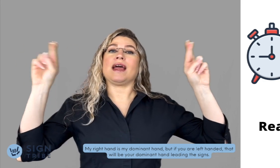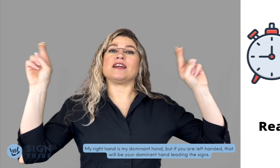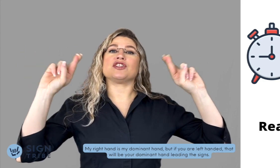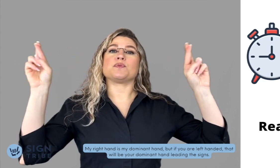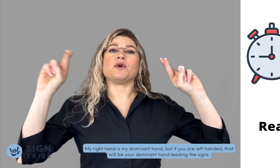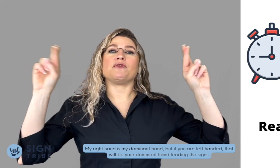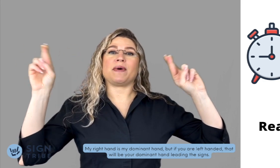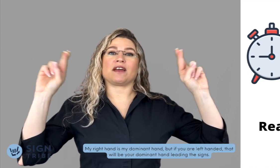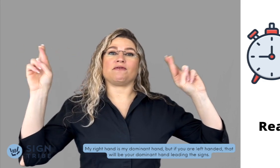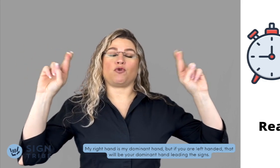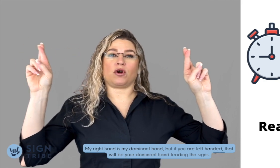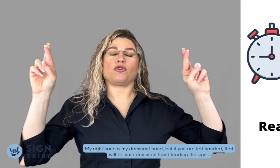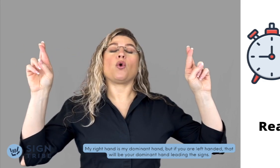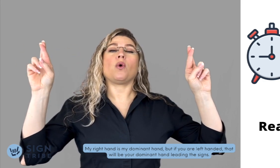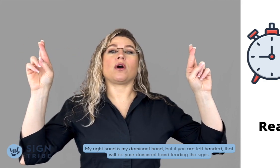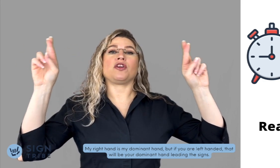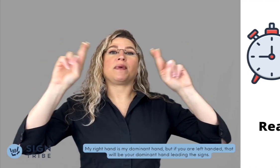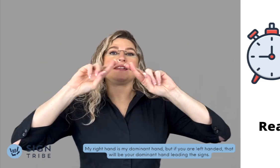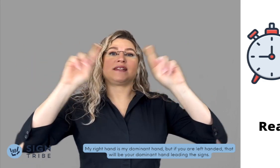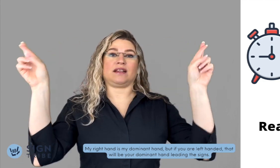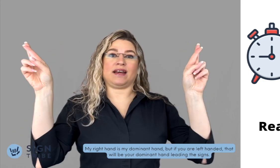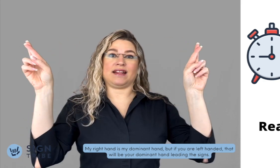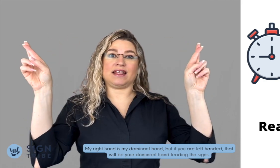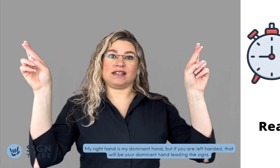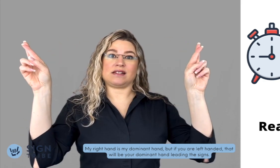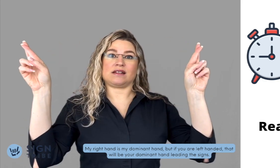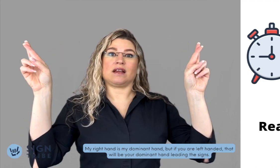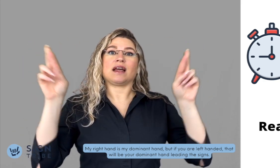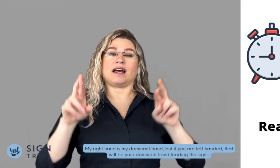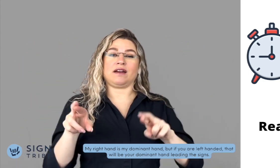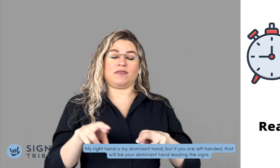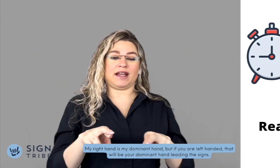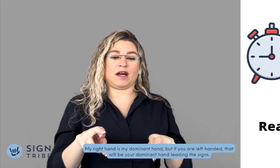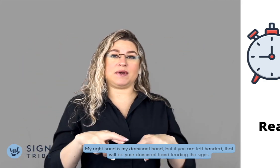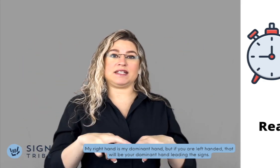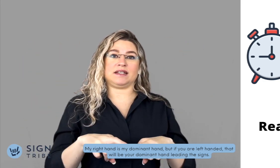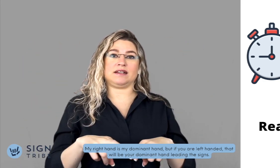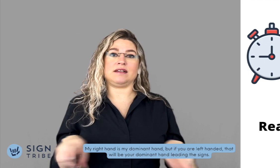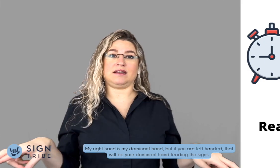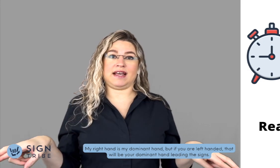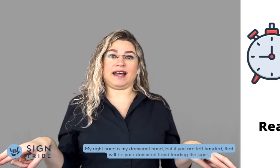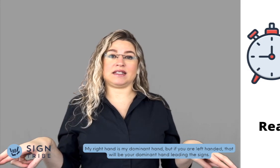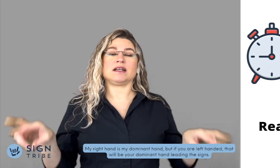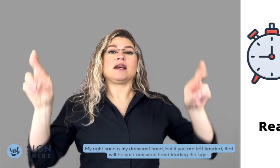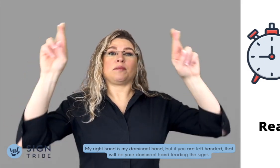and just move them back and forth. Or you might see it like this. Kind of like how we did that,